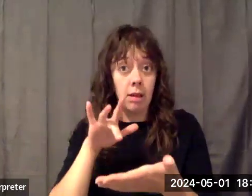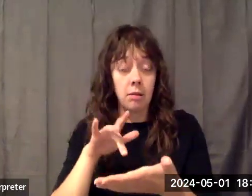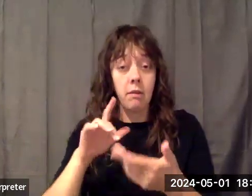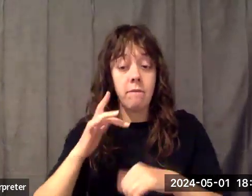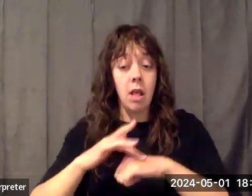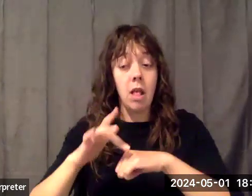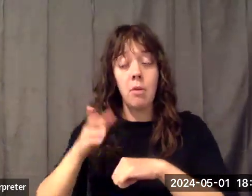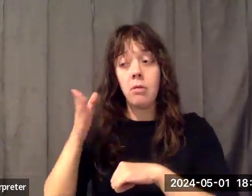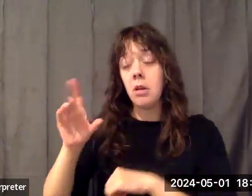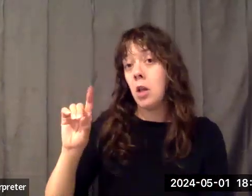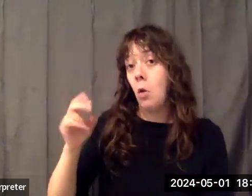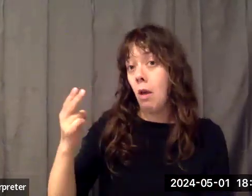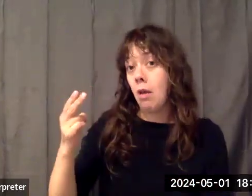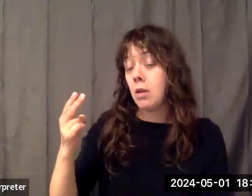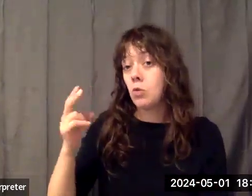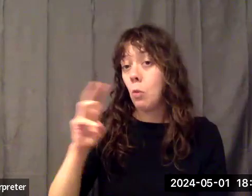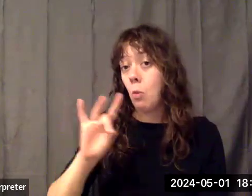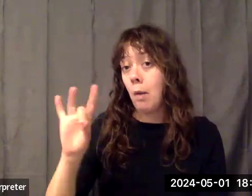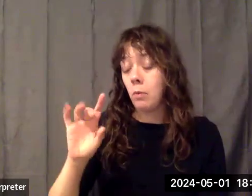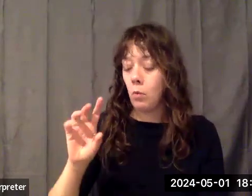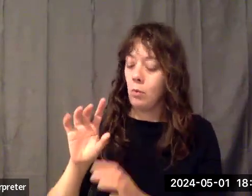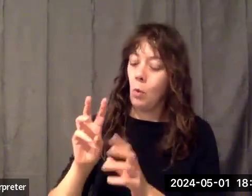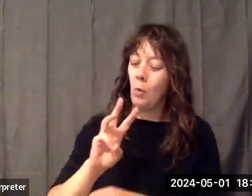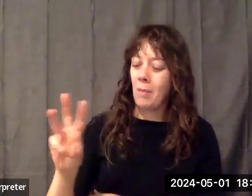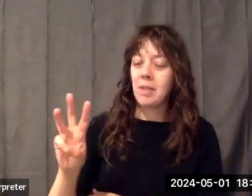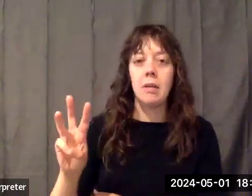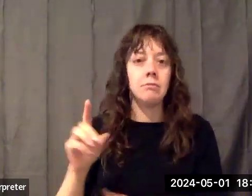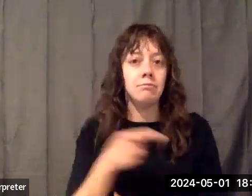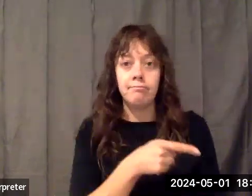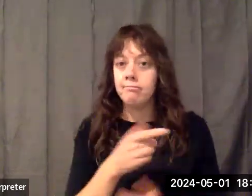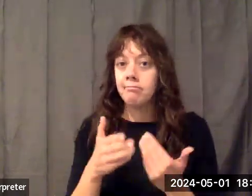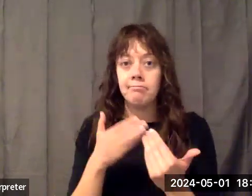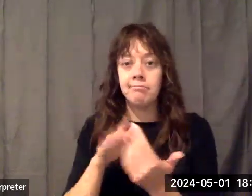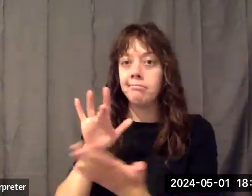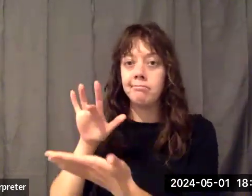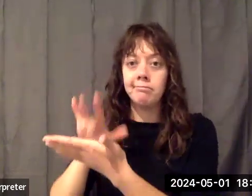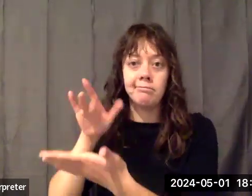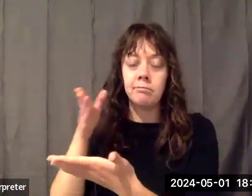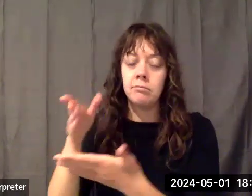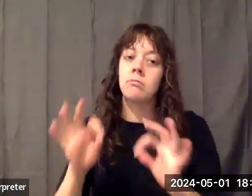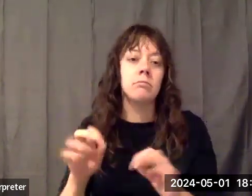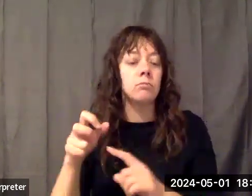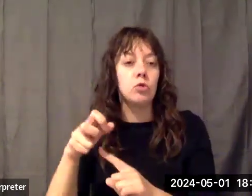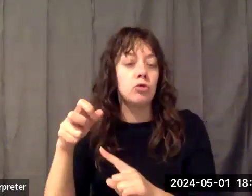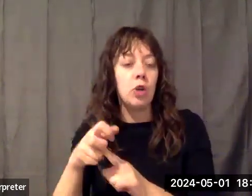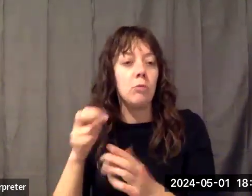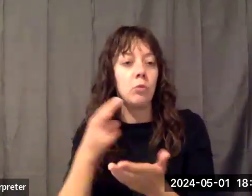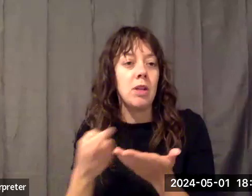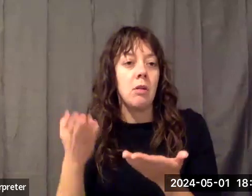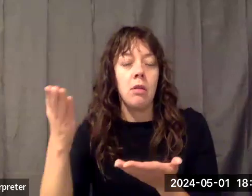which is really easy for new clinicians to access. This is an excellent resource and it's easy to find on the website.